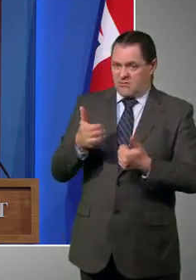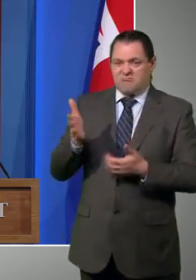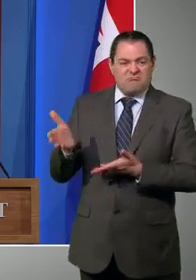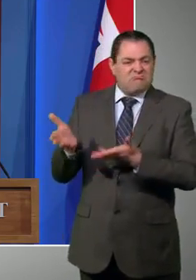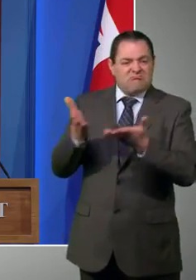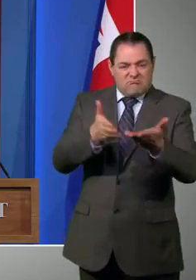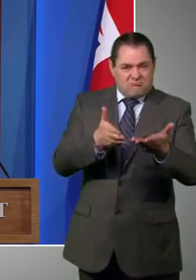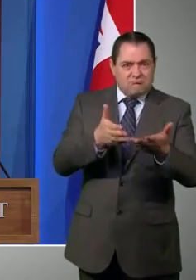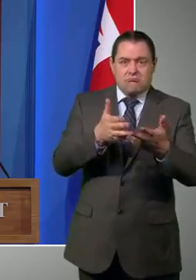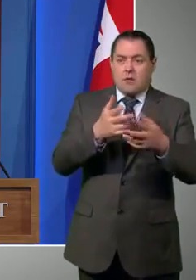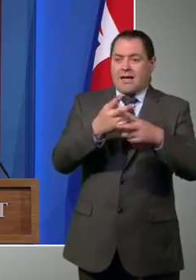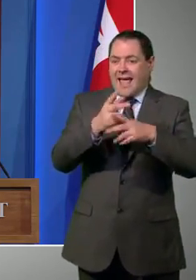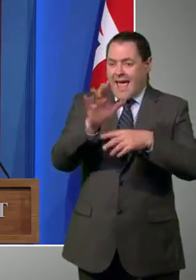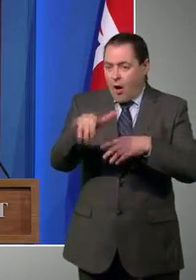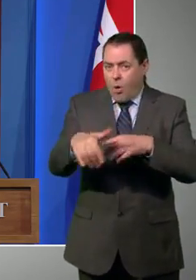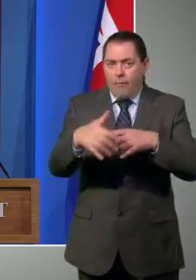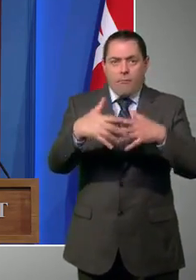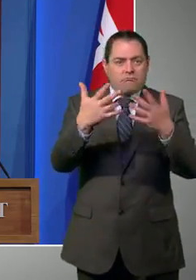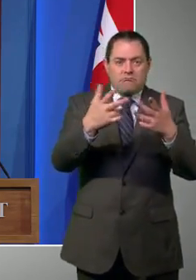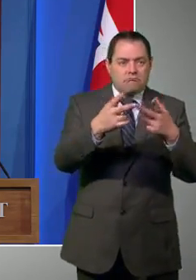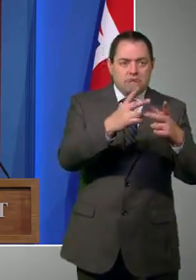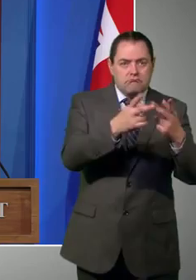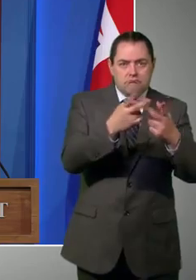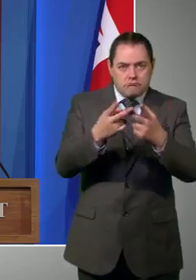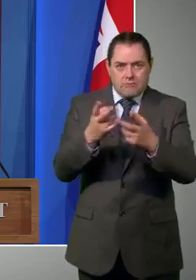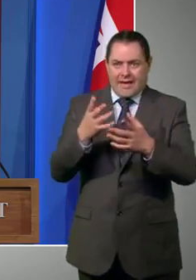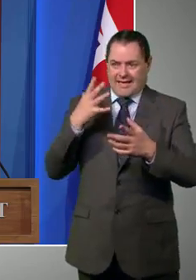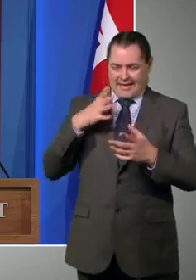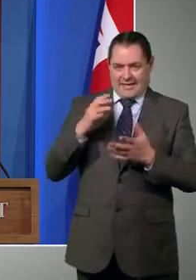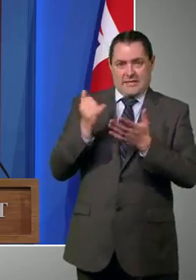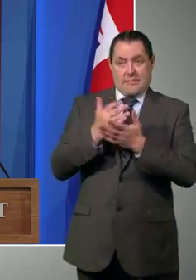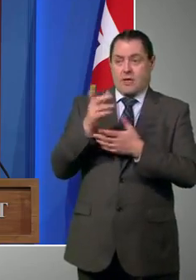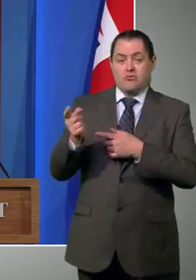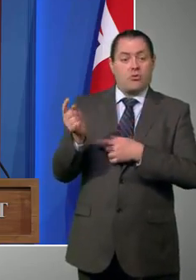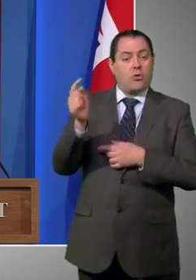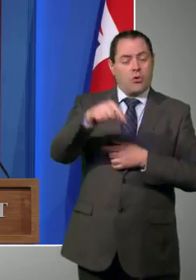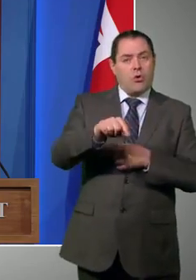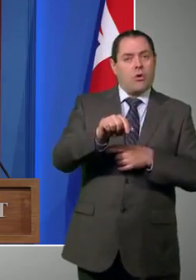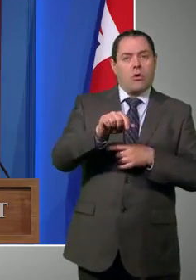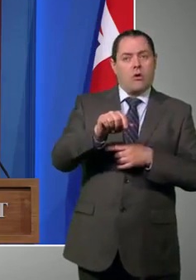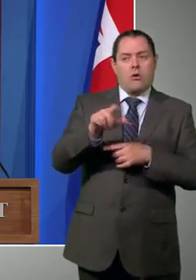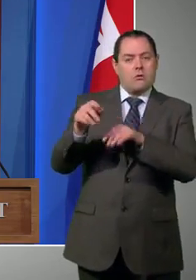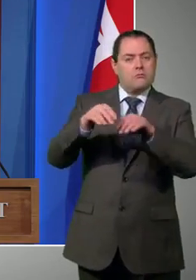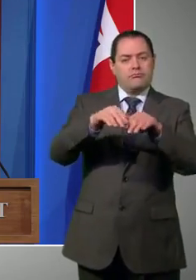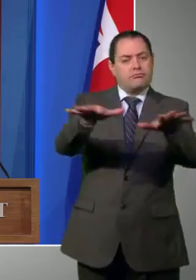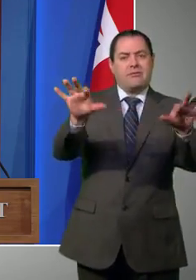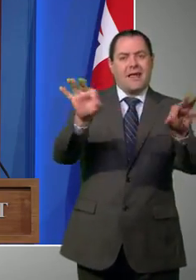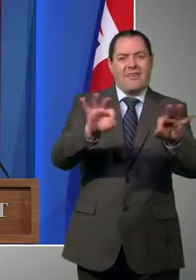much about ensuring that there is appropriate infection prevention control both in the